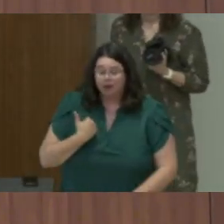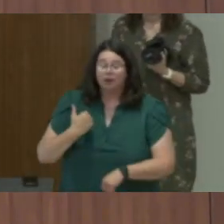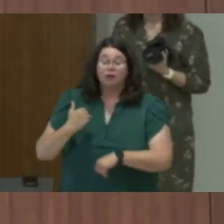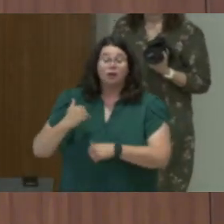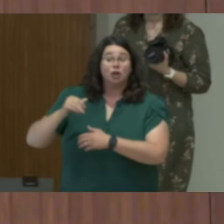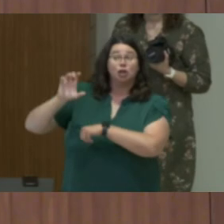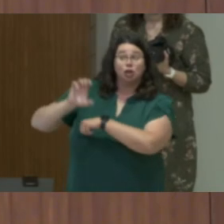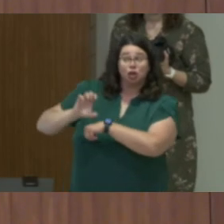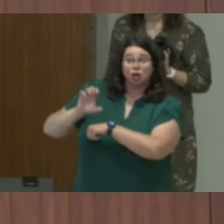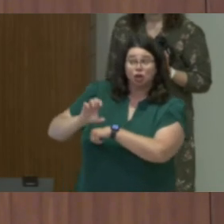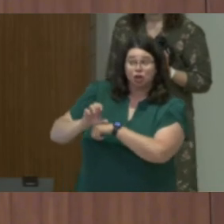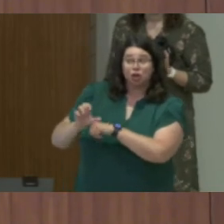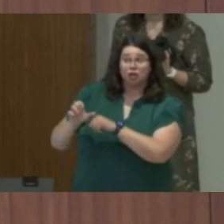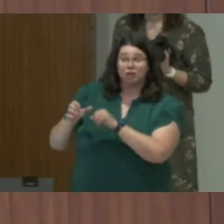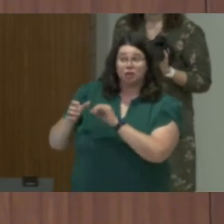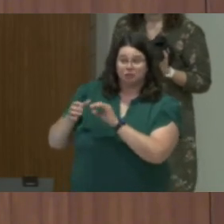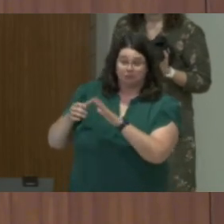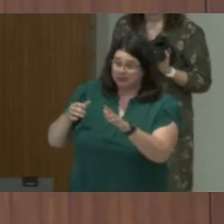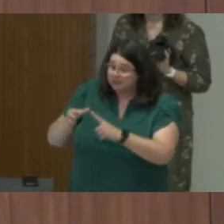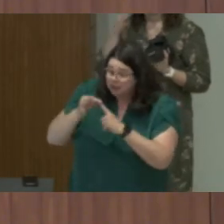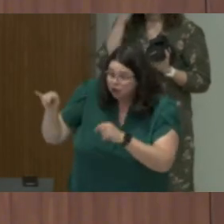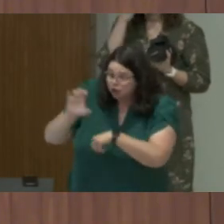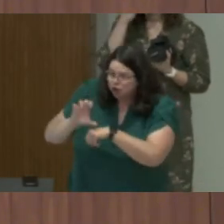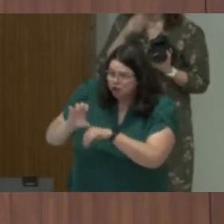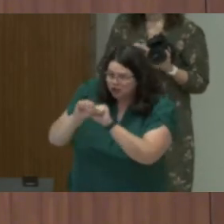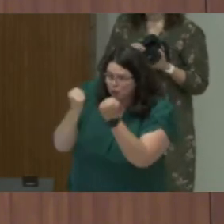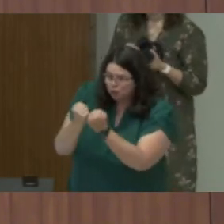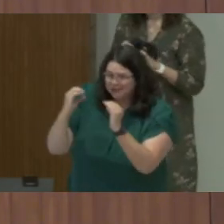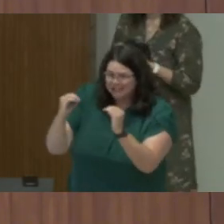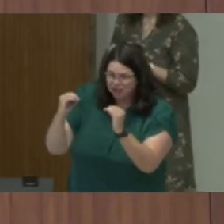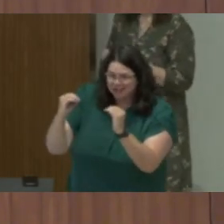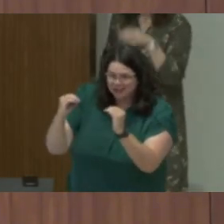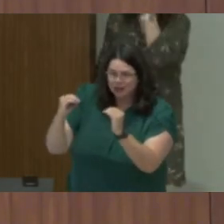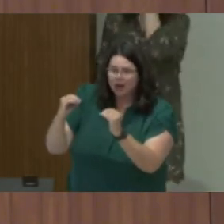too, particularly in its social teaching, about structures of sin